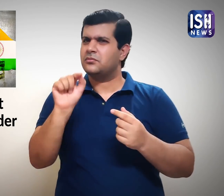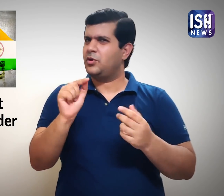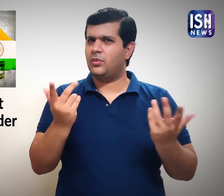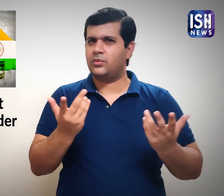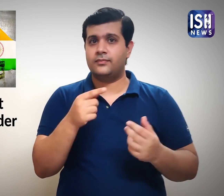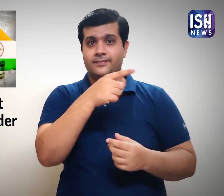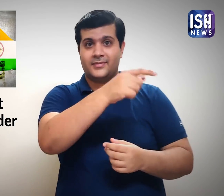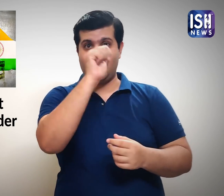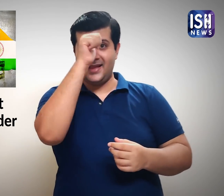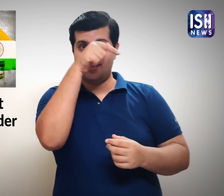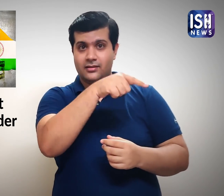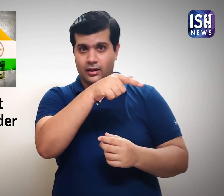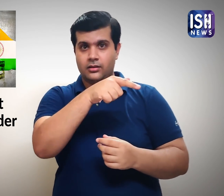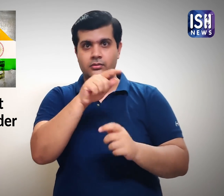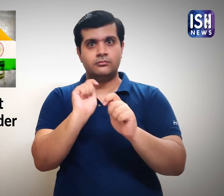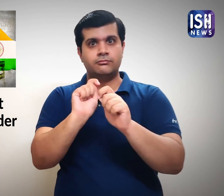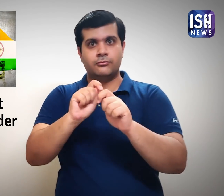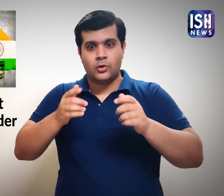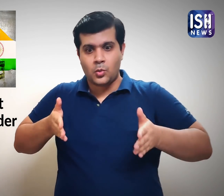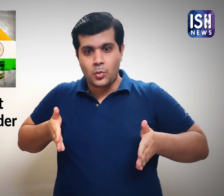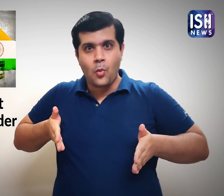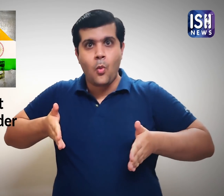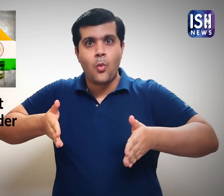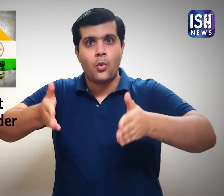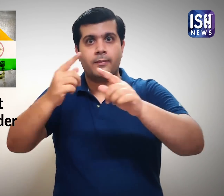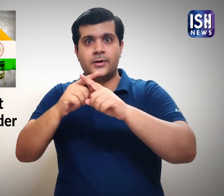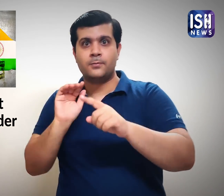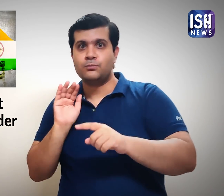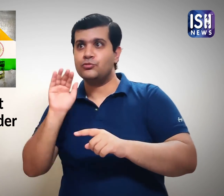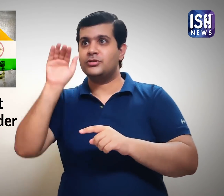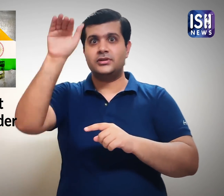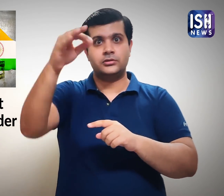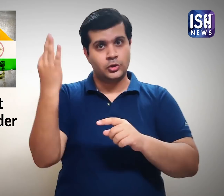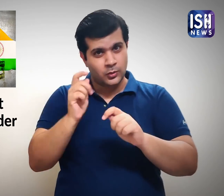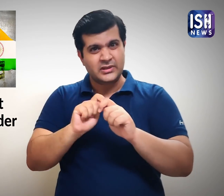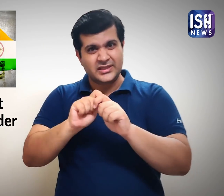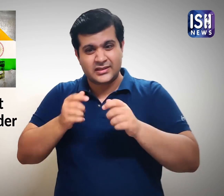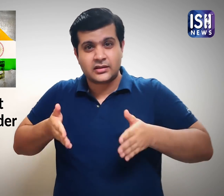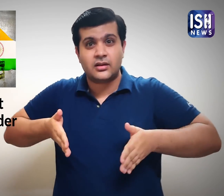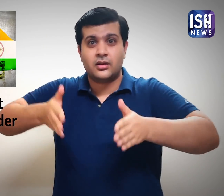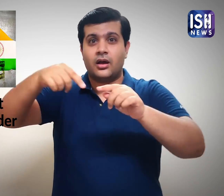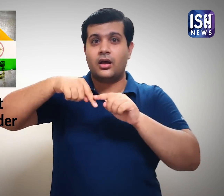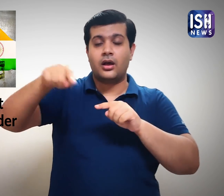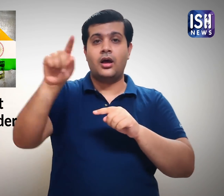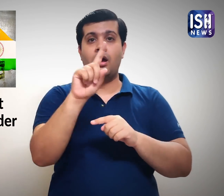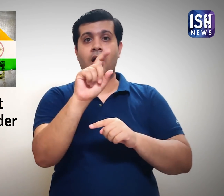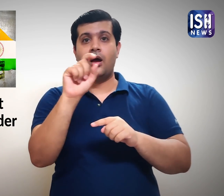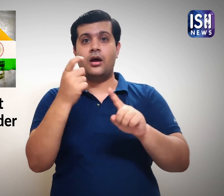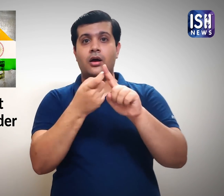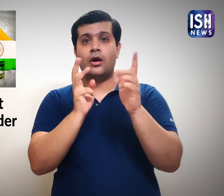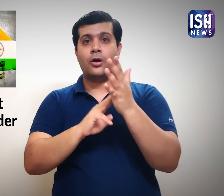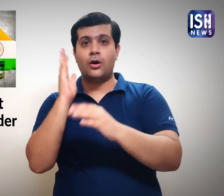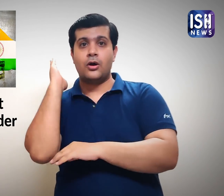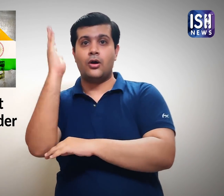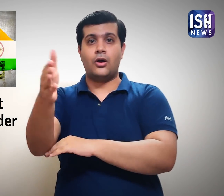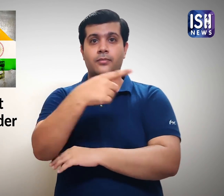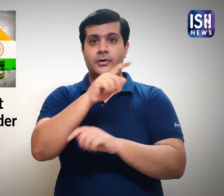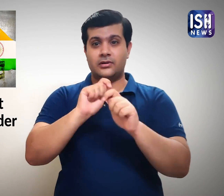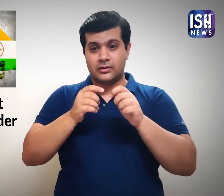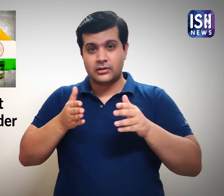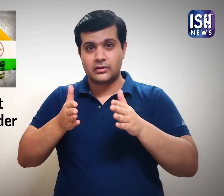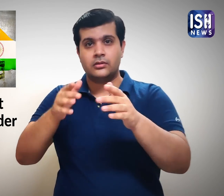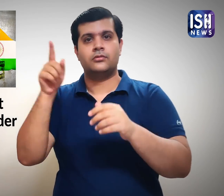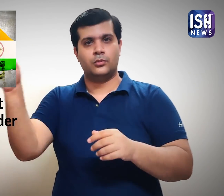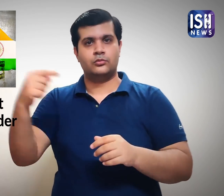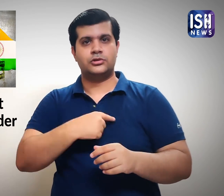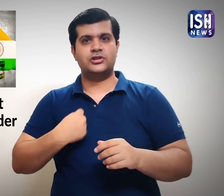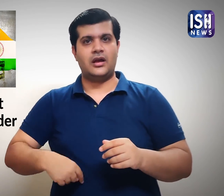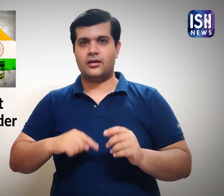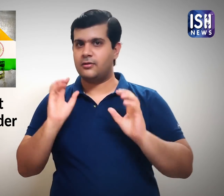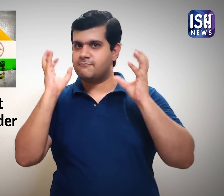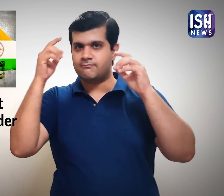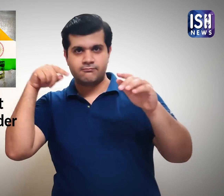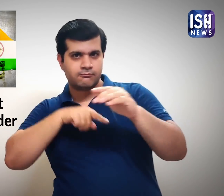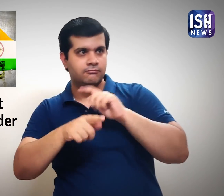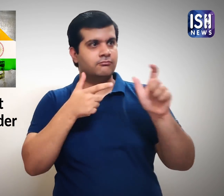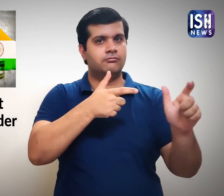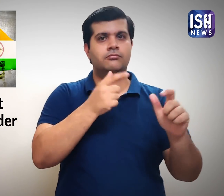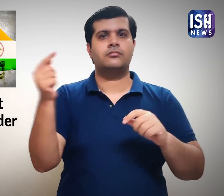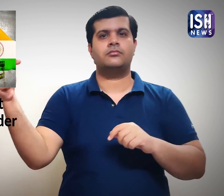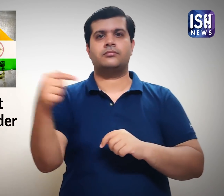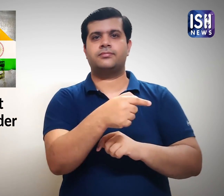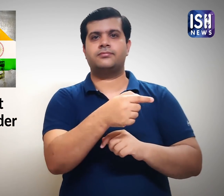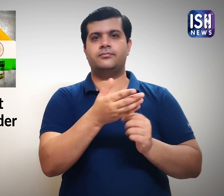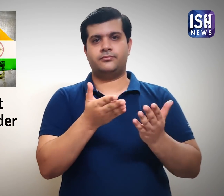China is miffed because India built roads and bridges in the area which are a hundred kilometres long.